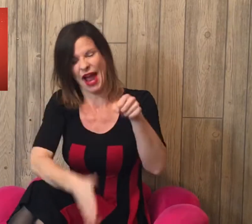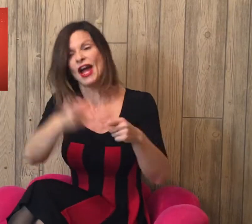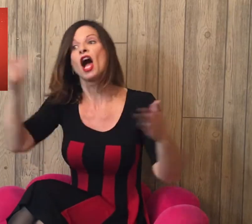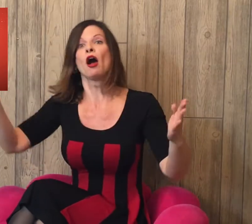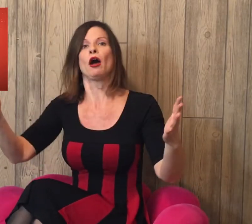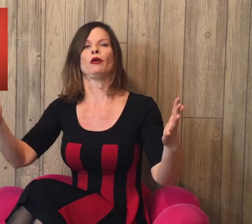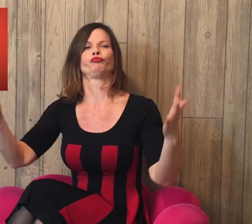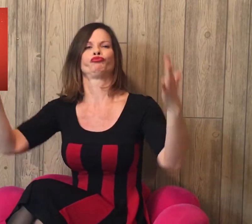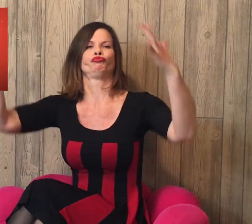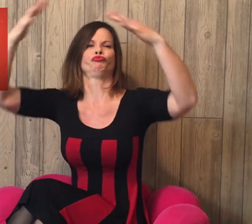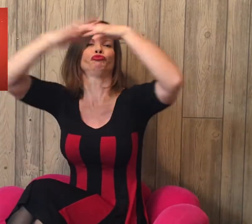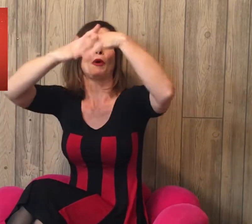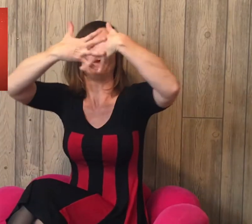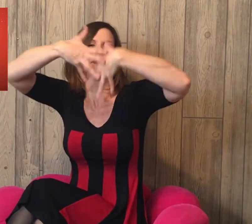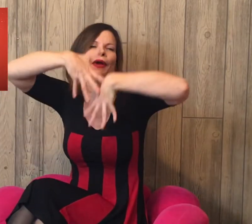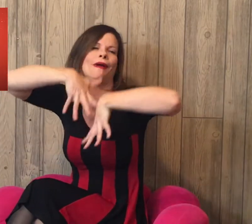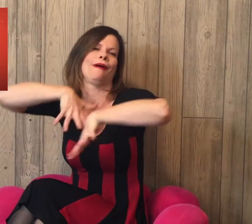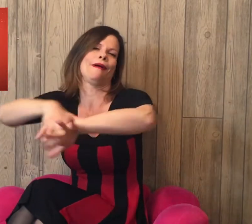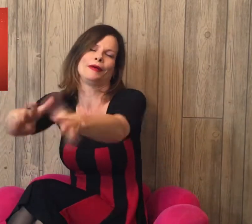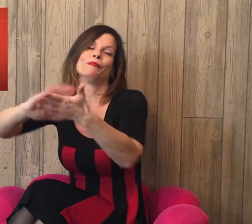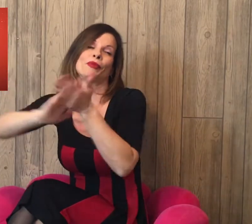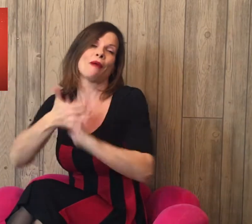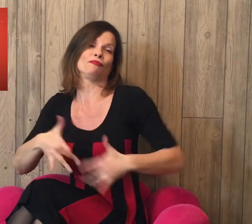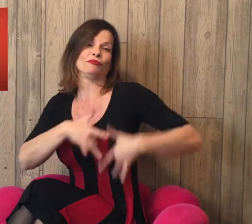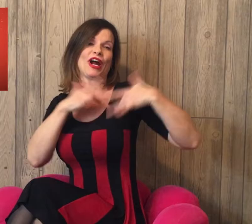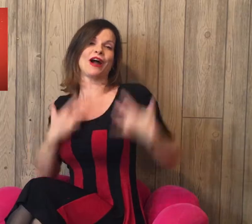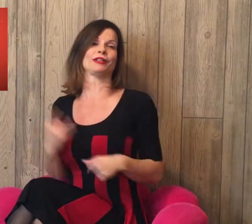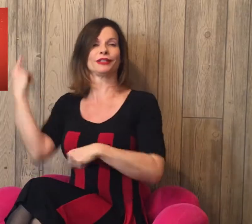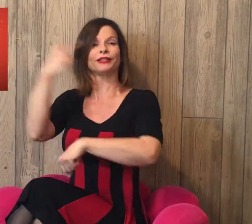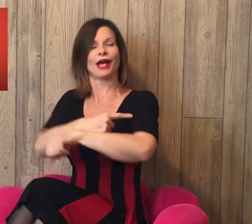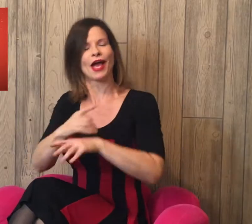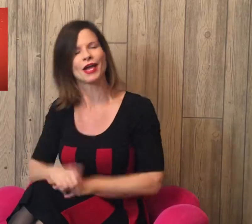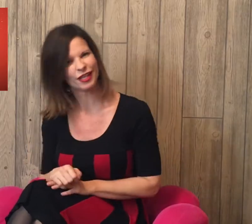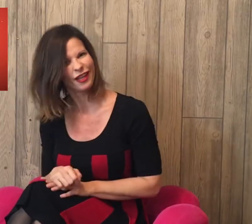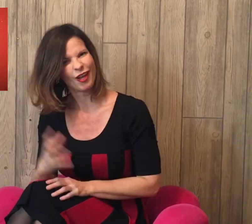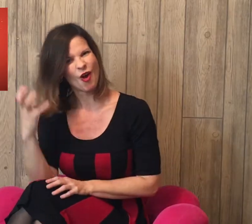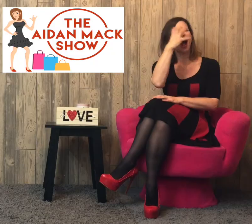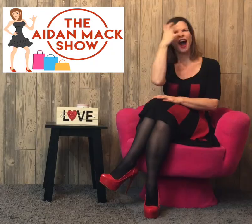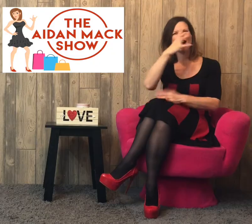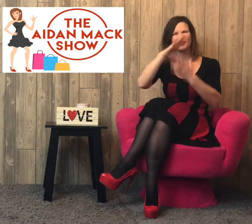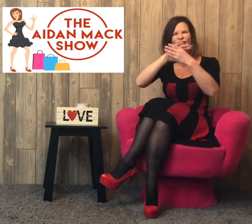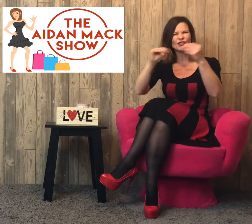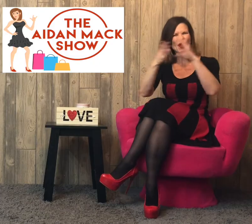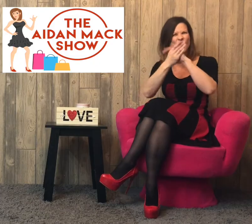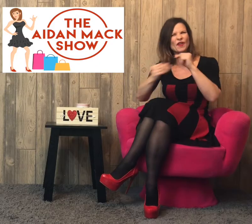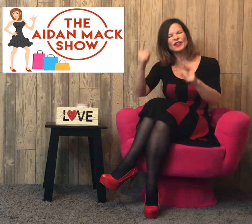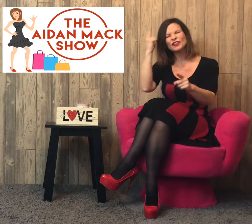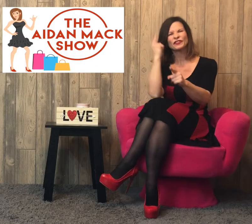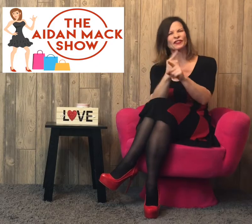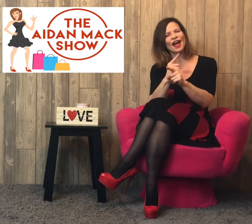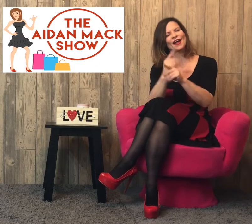of St. Valentine are the origins of the holiday today. Unreal story right?